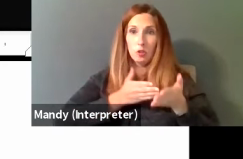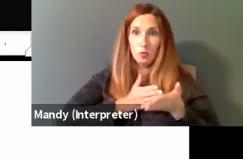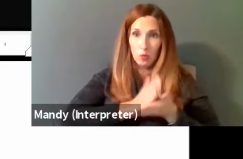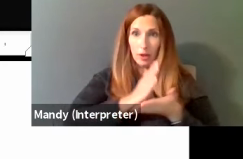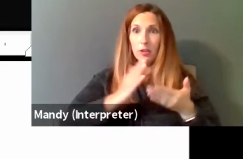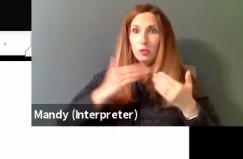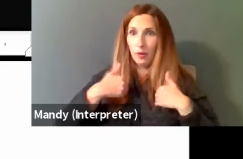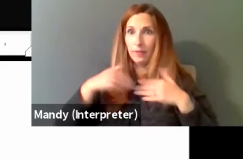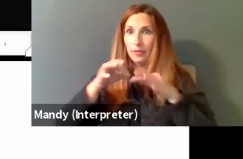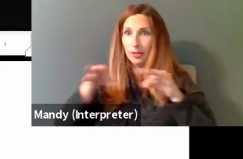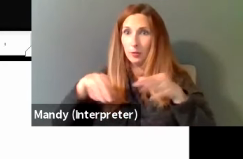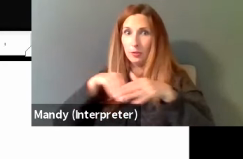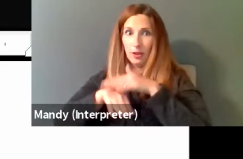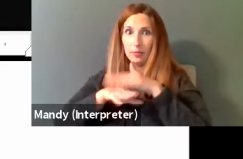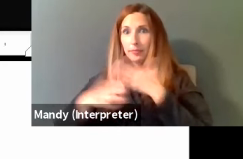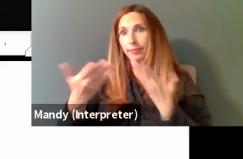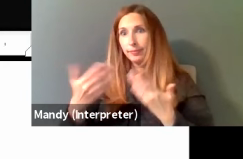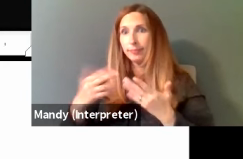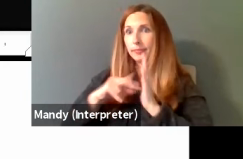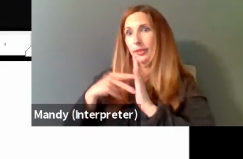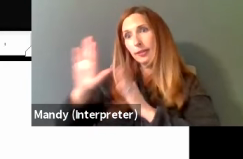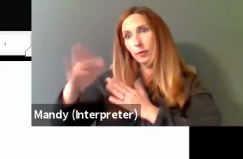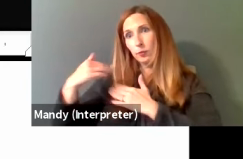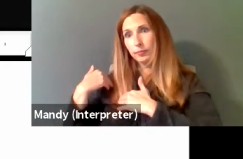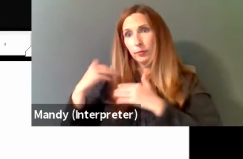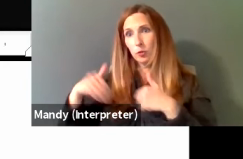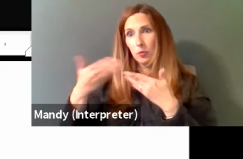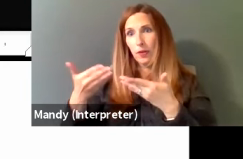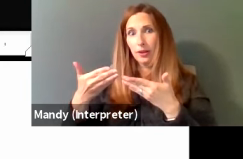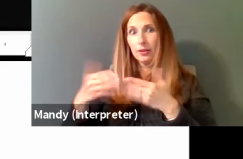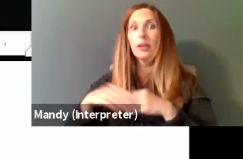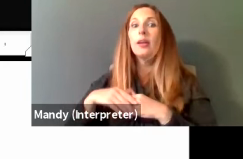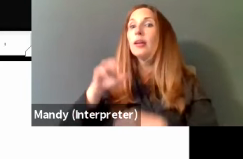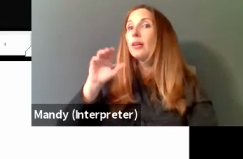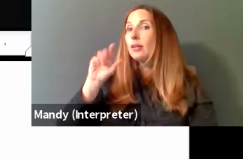the obligation to provide language access, Title VI of the Civil Rights Act.